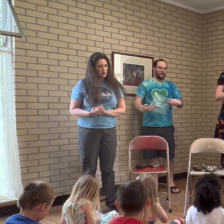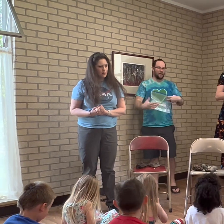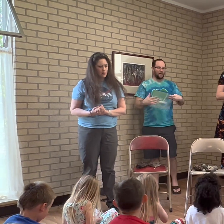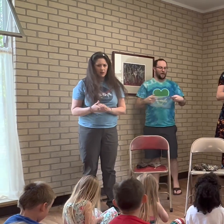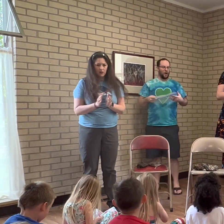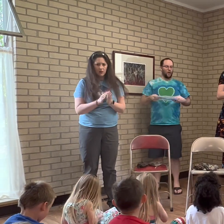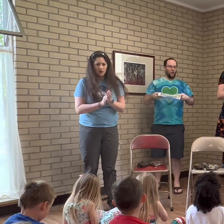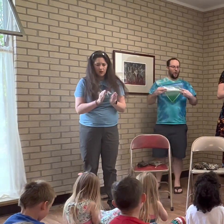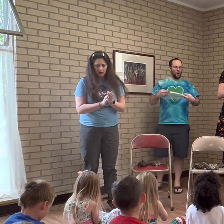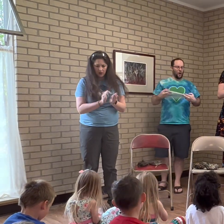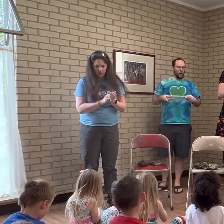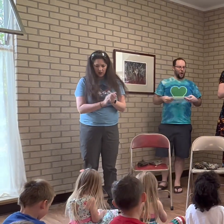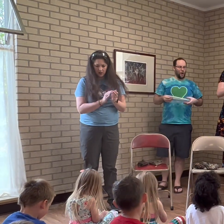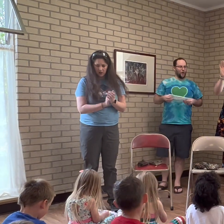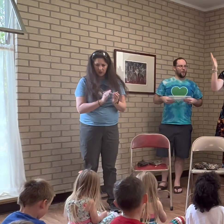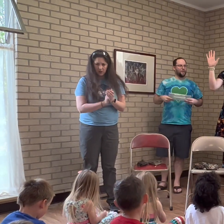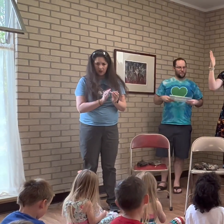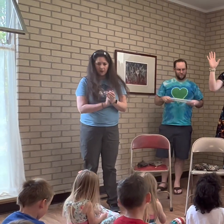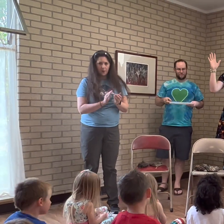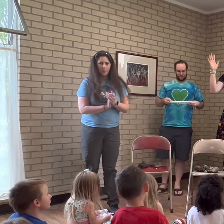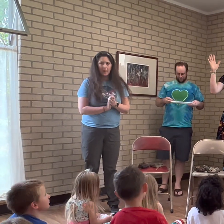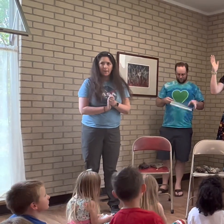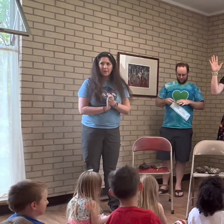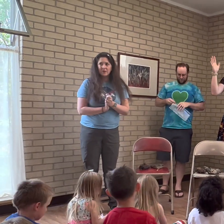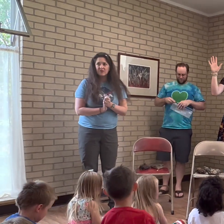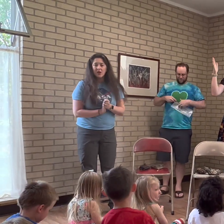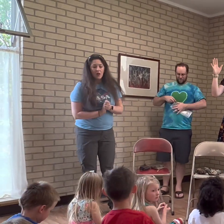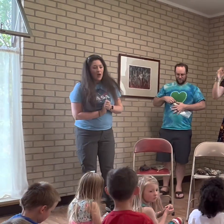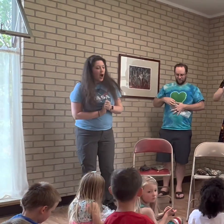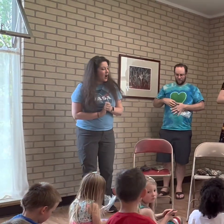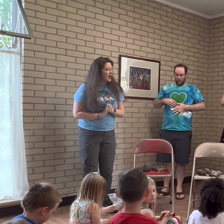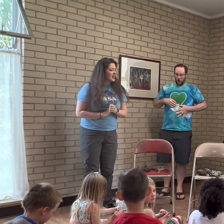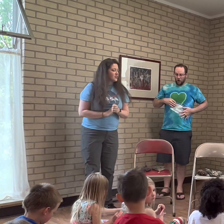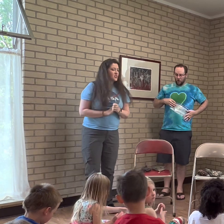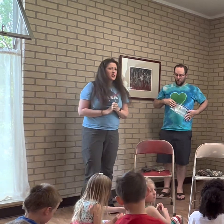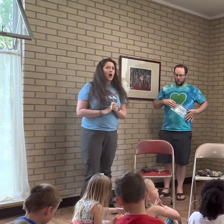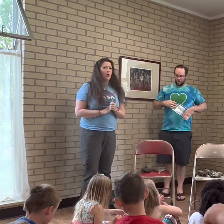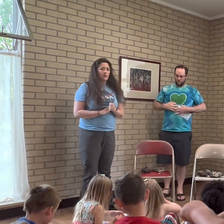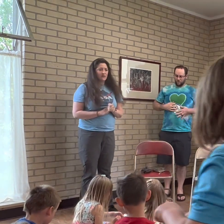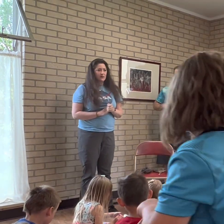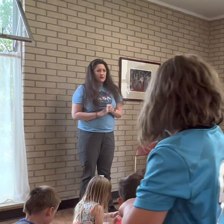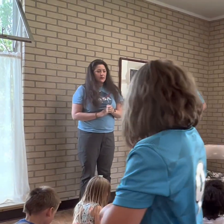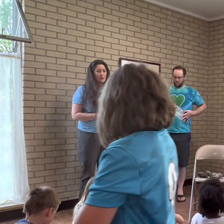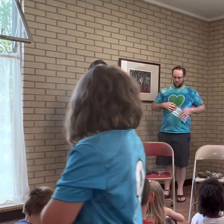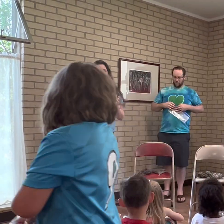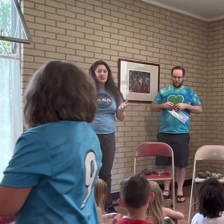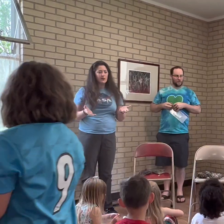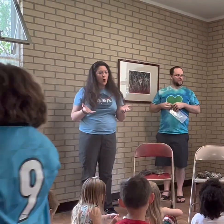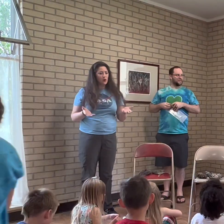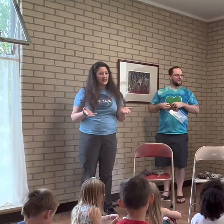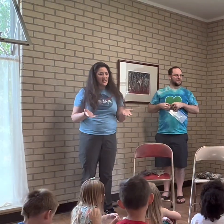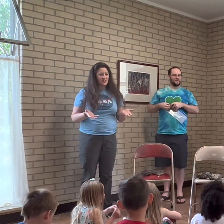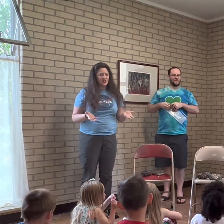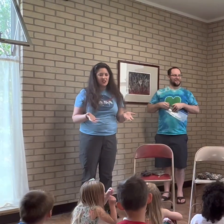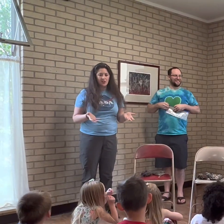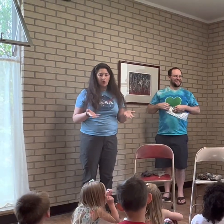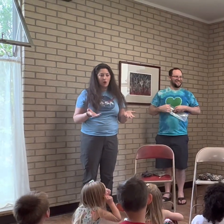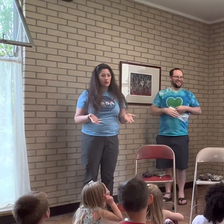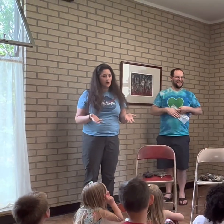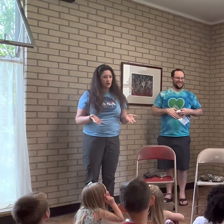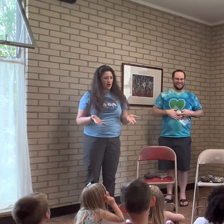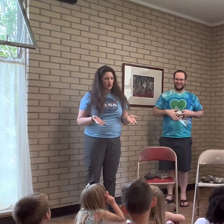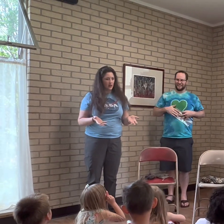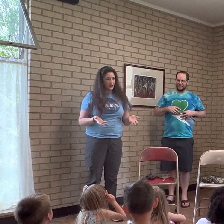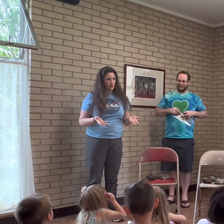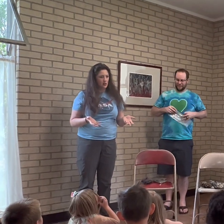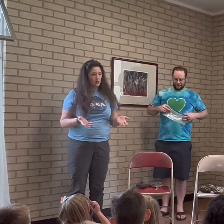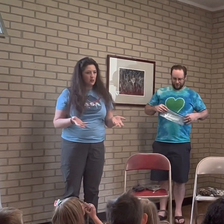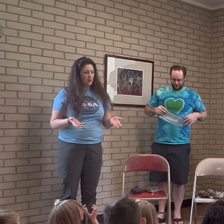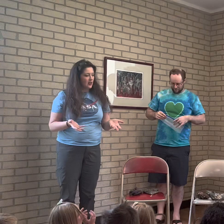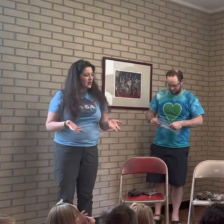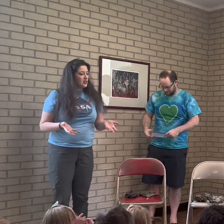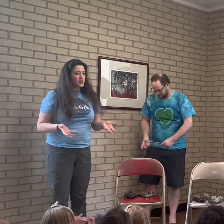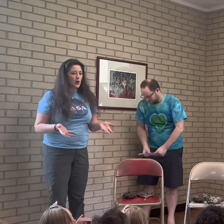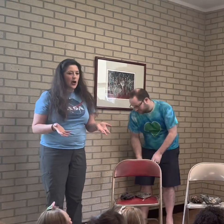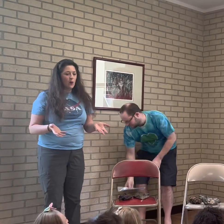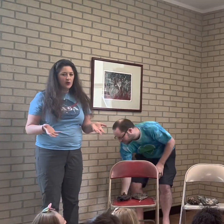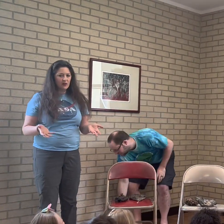Mr. Dixon: Good job! You guys did so good! Dr. Shannon: Alright, so most of you only got to see your own moon rock, right? So I wanted